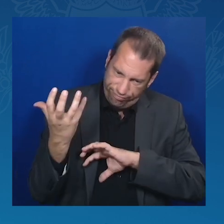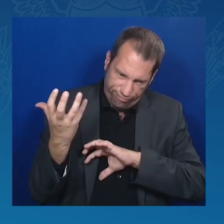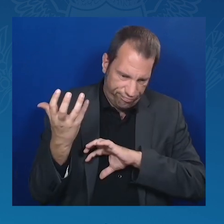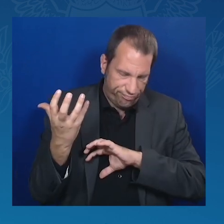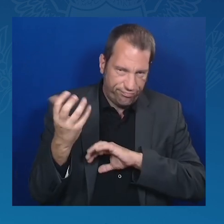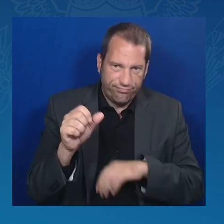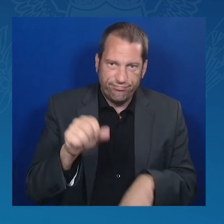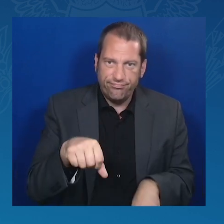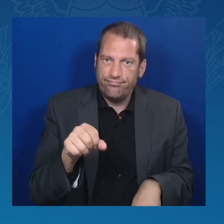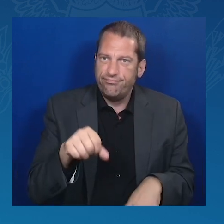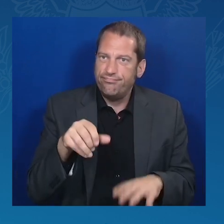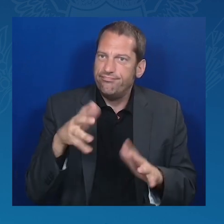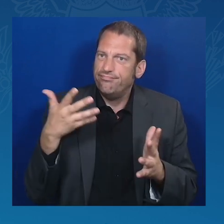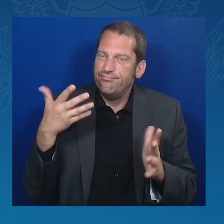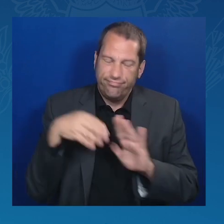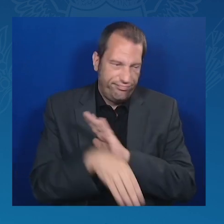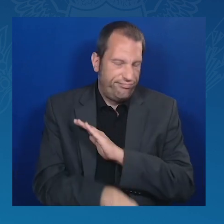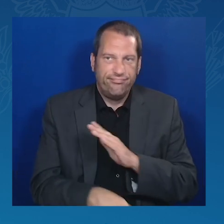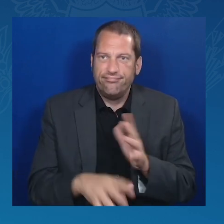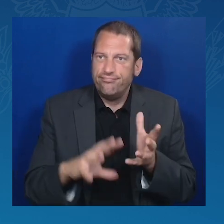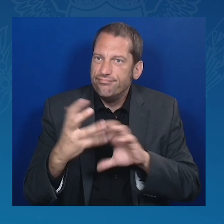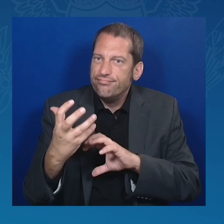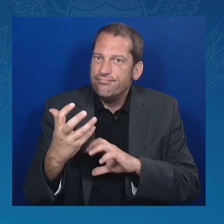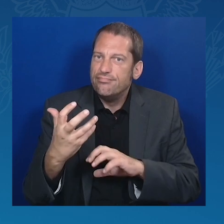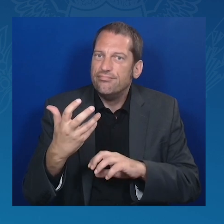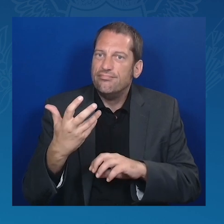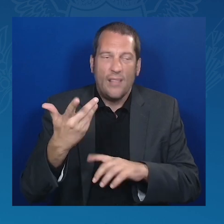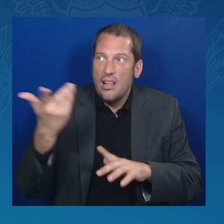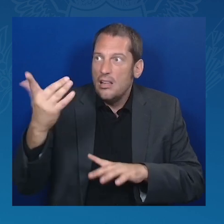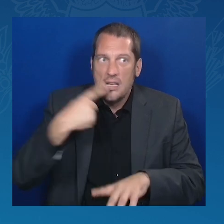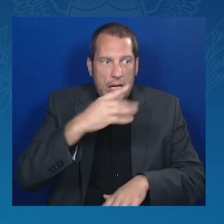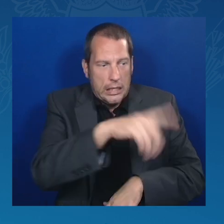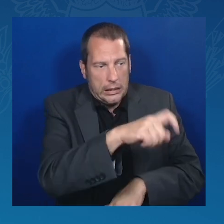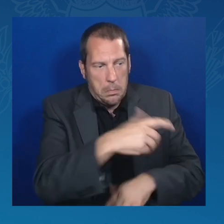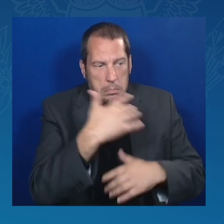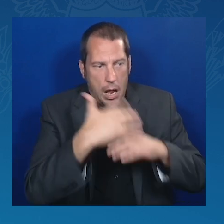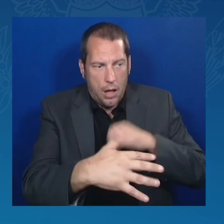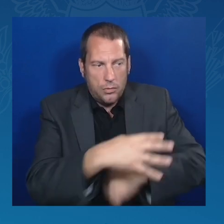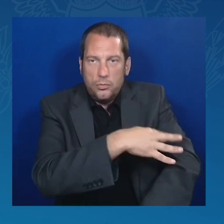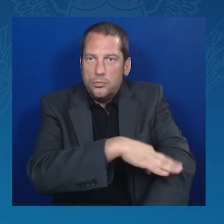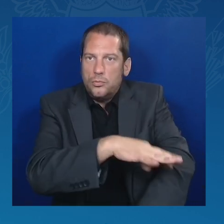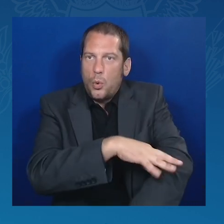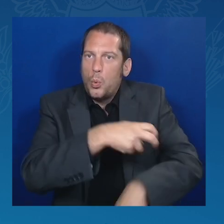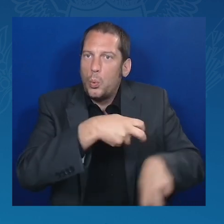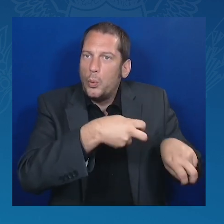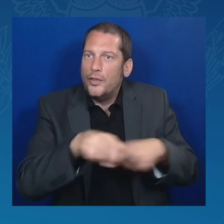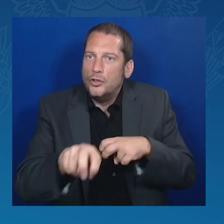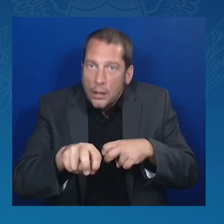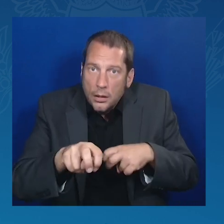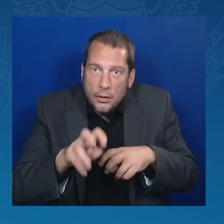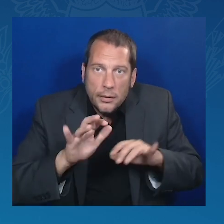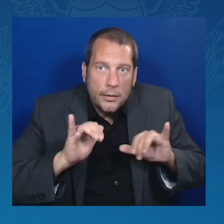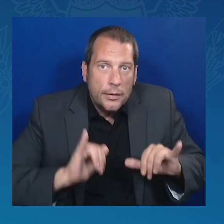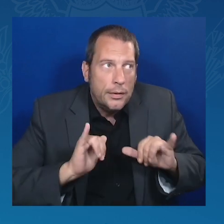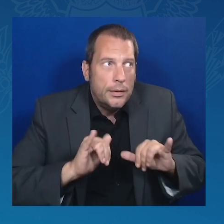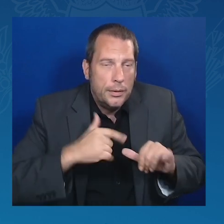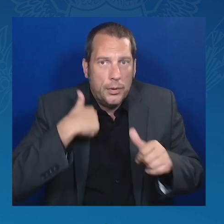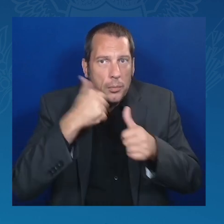I remember feeling so lucky, that I had the care that I had and the ability to make decisions with my doctor.